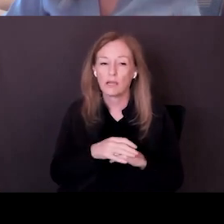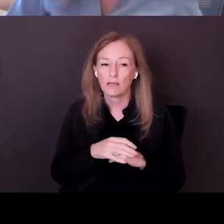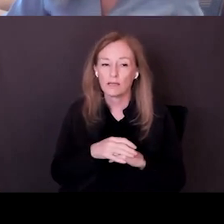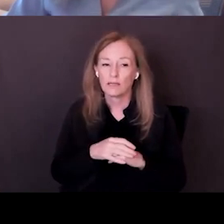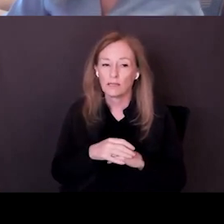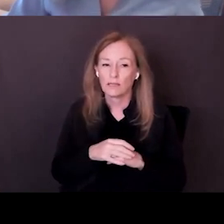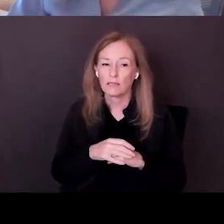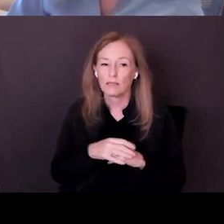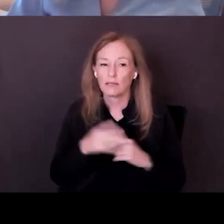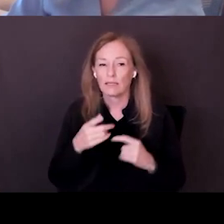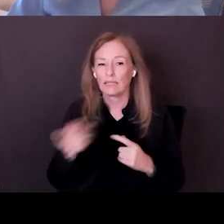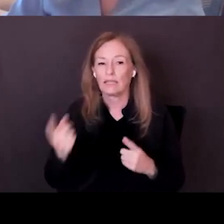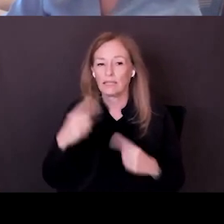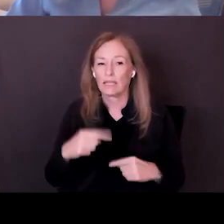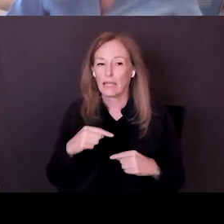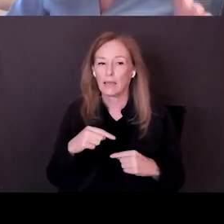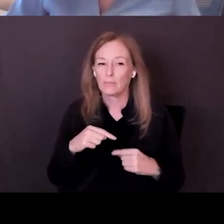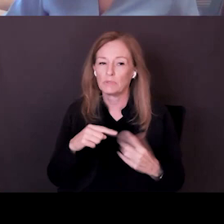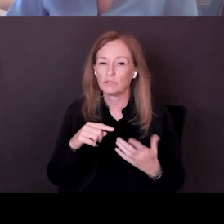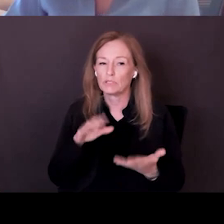HE CAME TO SCHOOL TALKING ABOUT A LEGO TABLE. THAT CAME TO ME